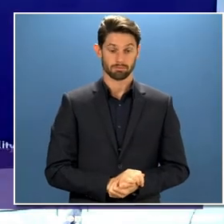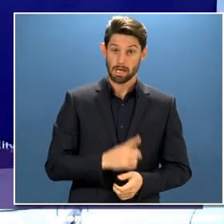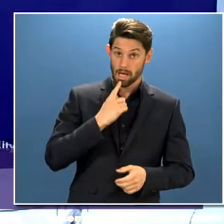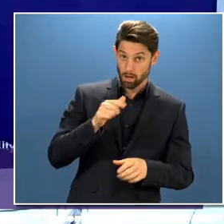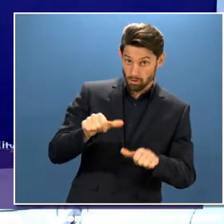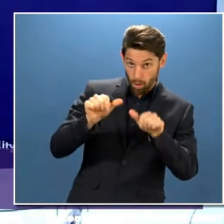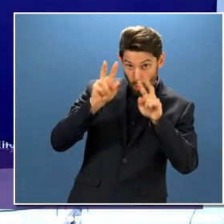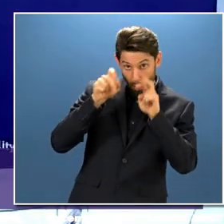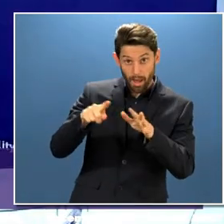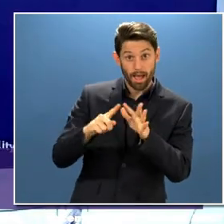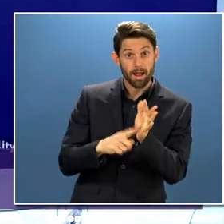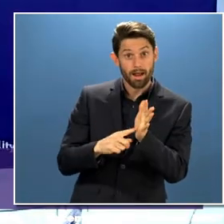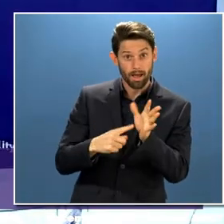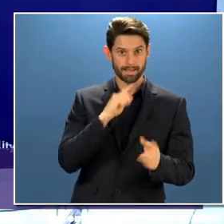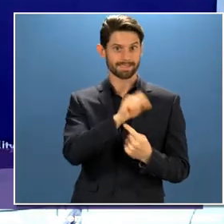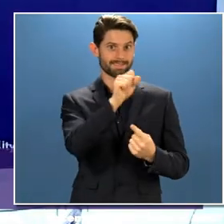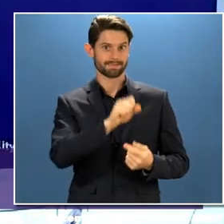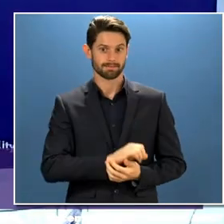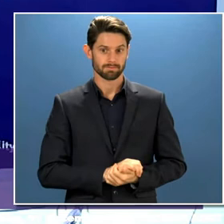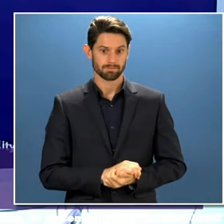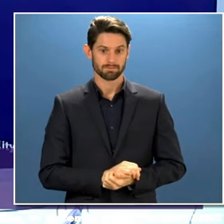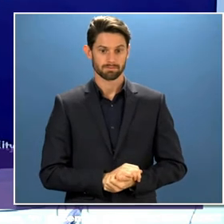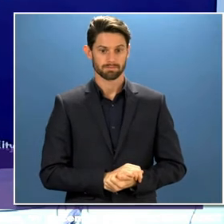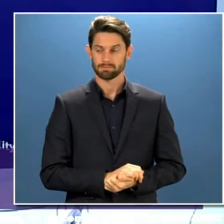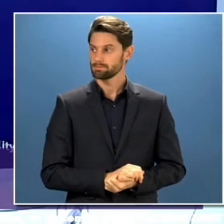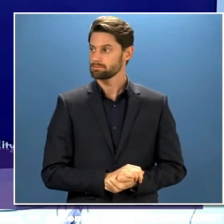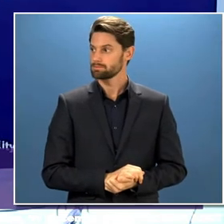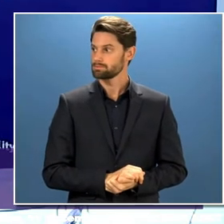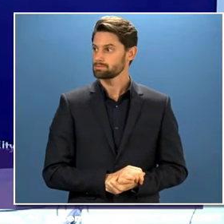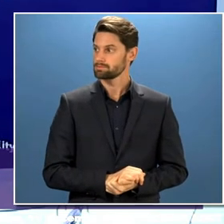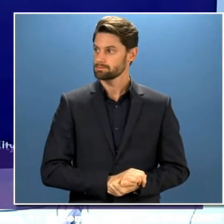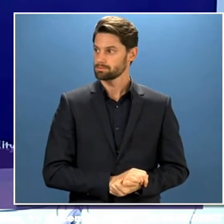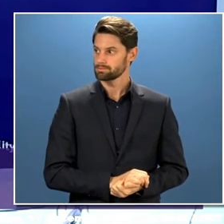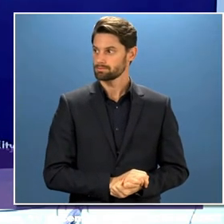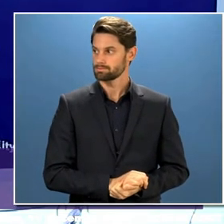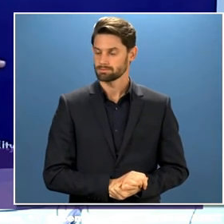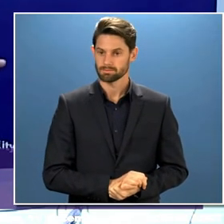Yes. If you would be so kind as to follow the instructions of my associate